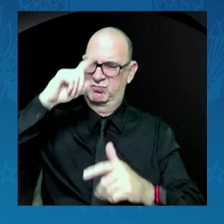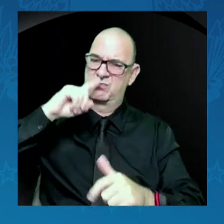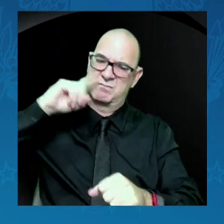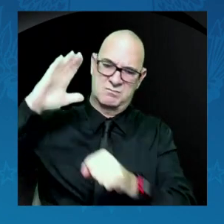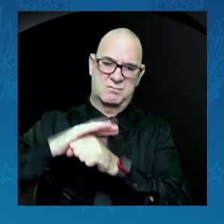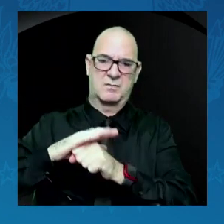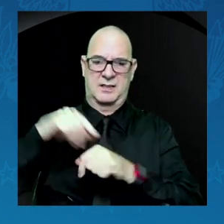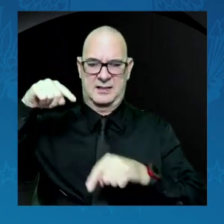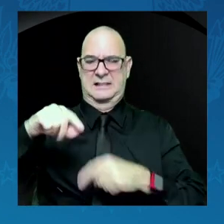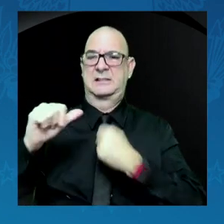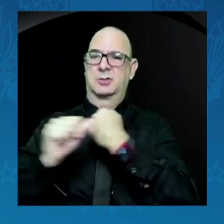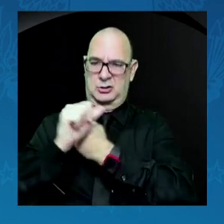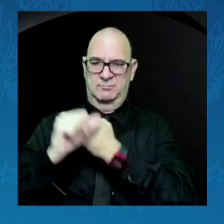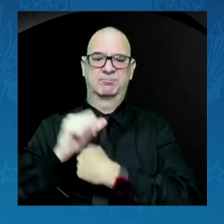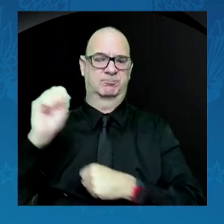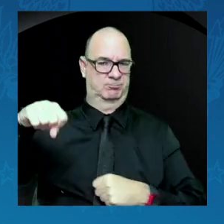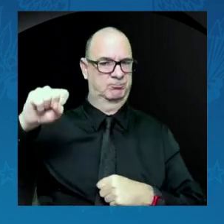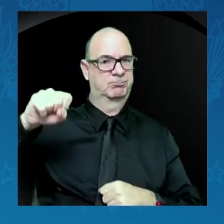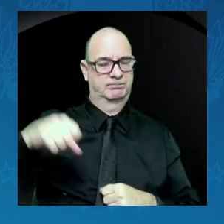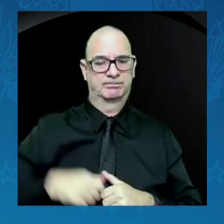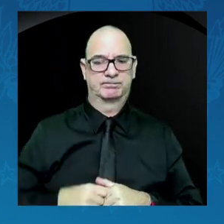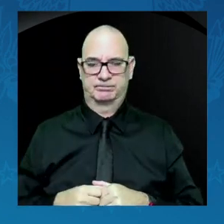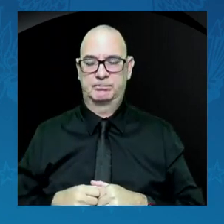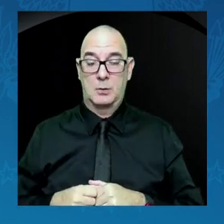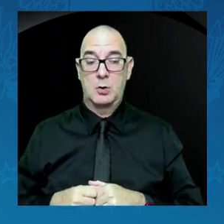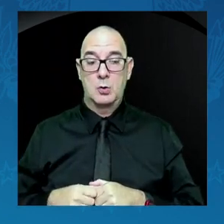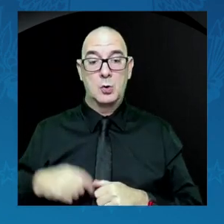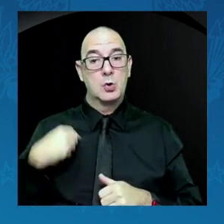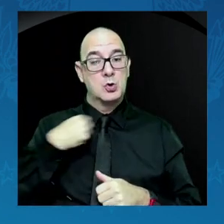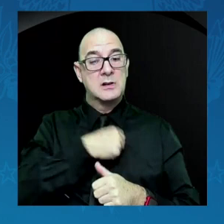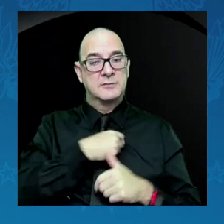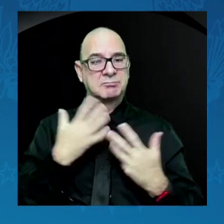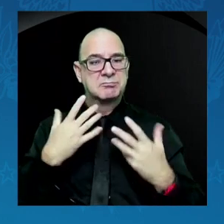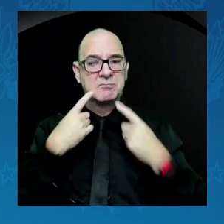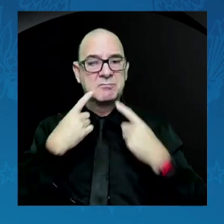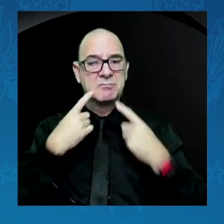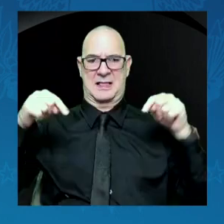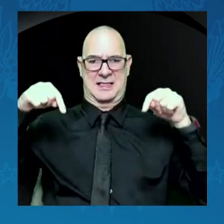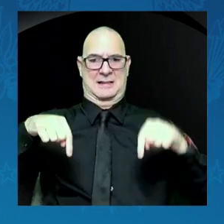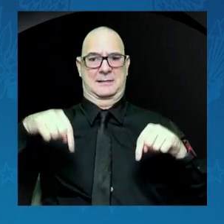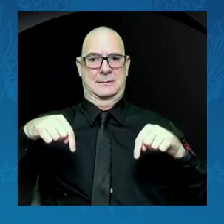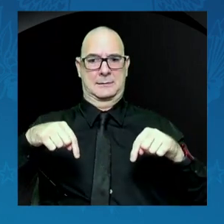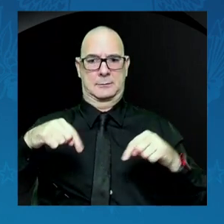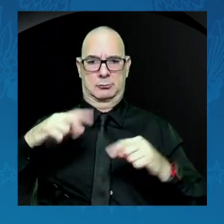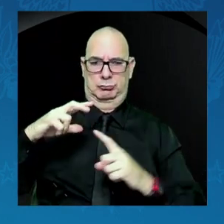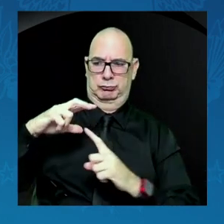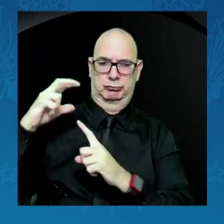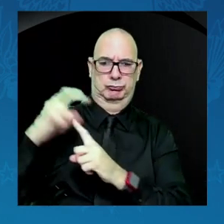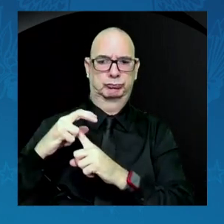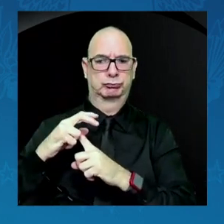Now we are known at NASA as the premiere world's premier space agency,